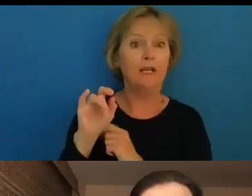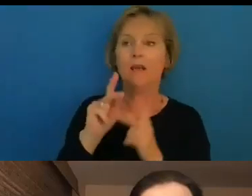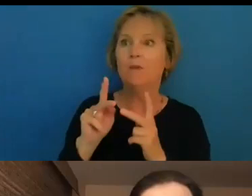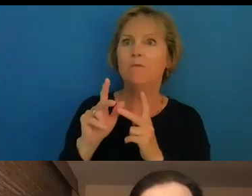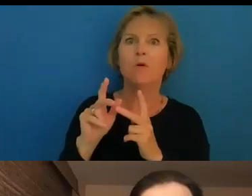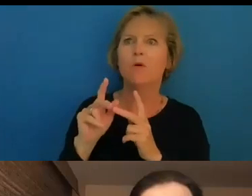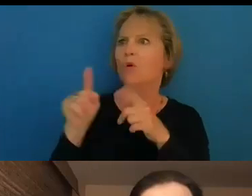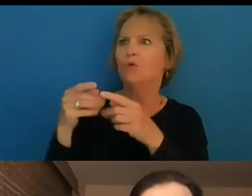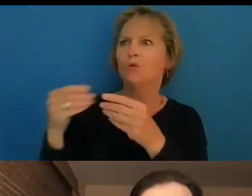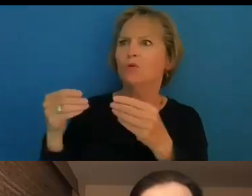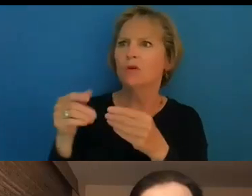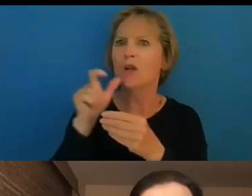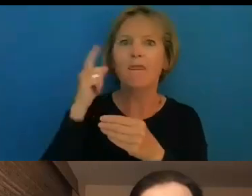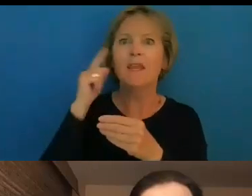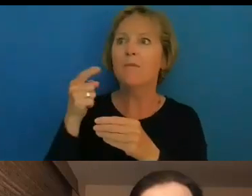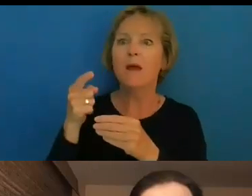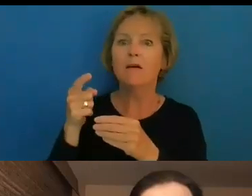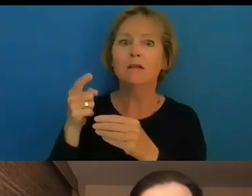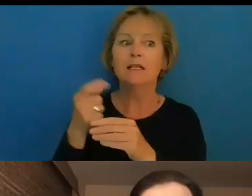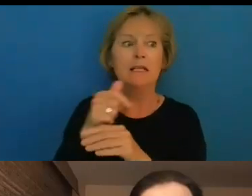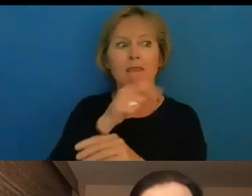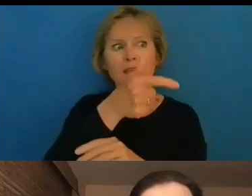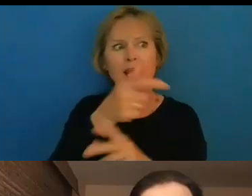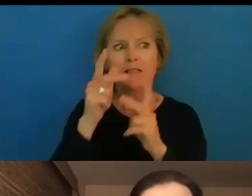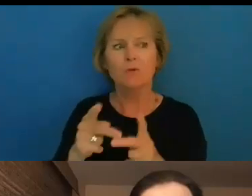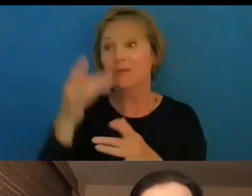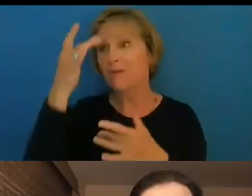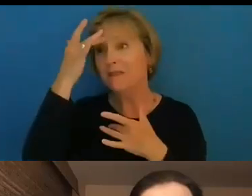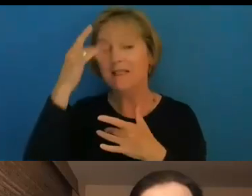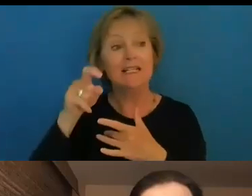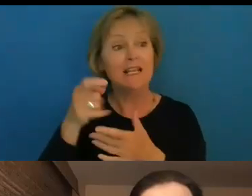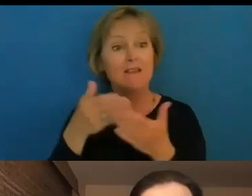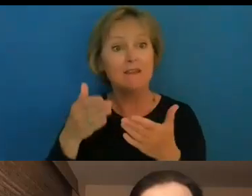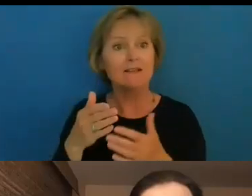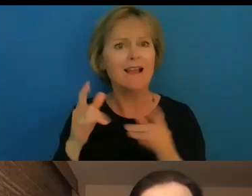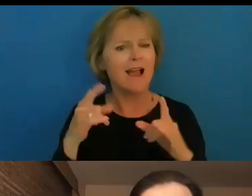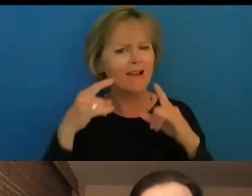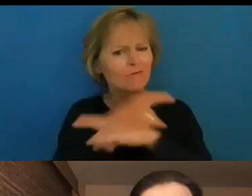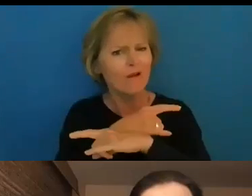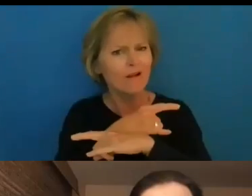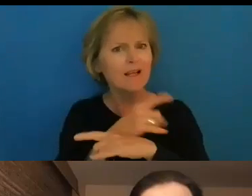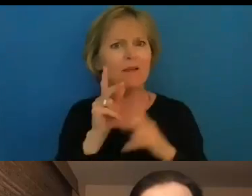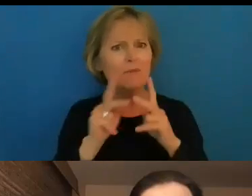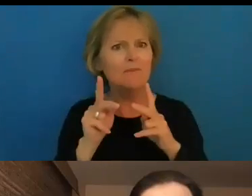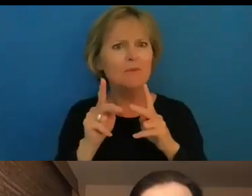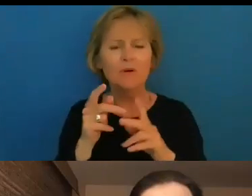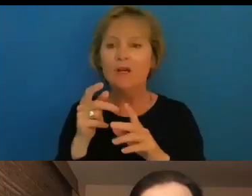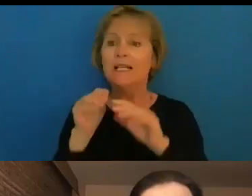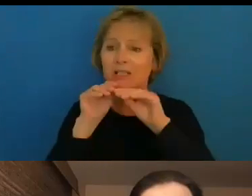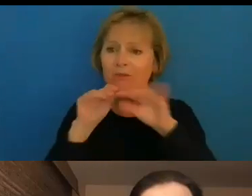not thinking about the next person who might get sick. Which is ironic right Because people are spreading the virus to other people, right?